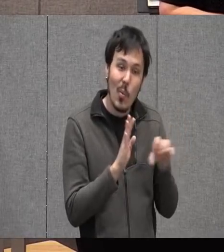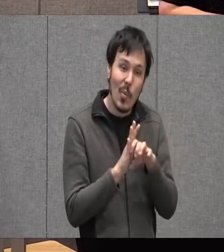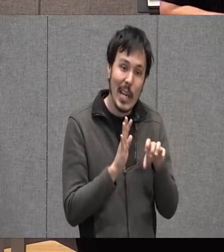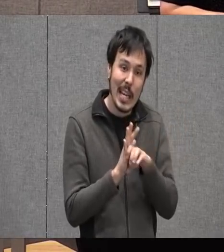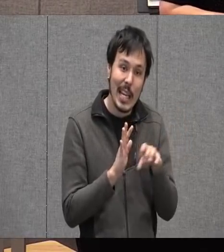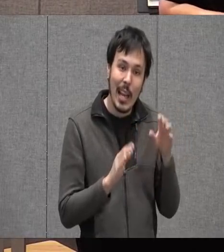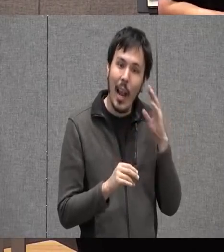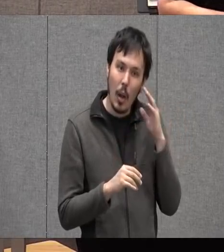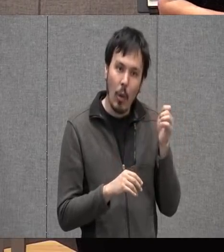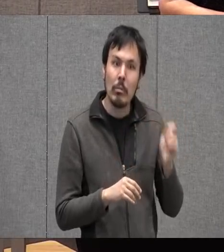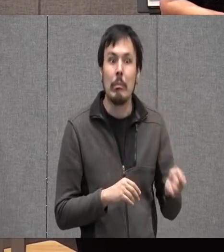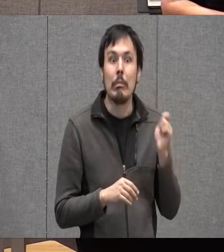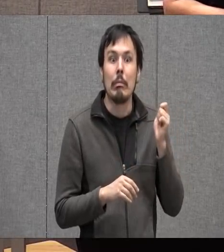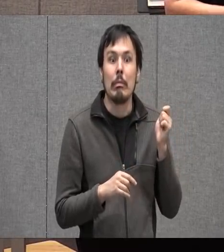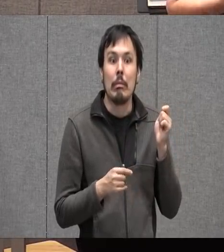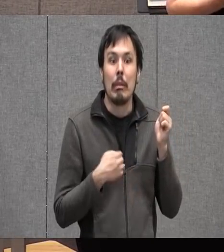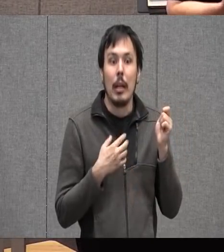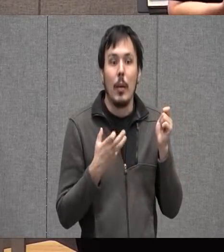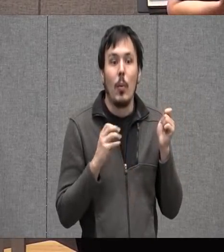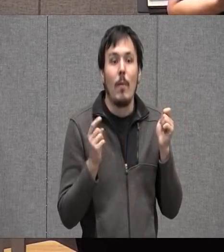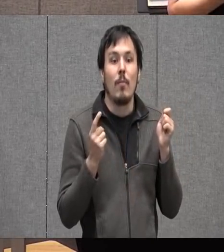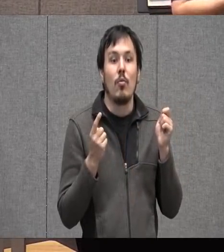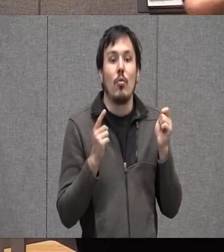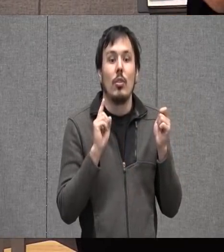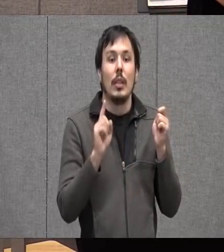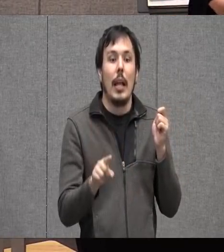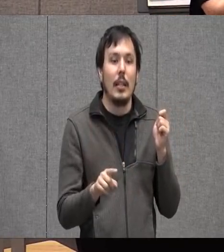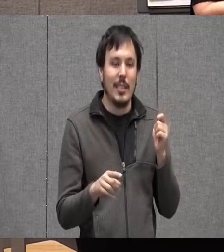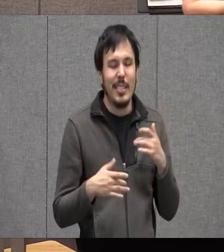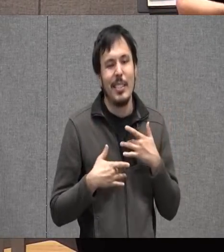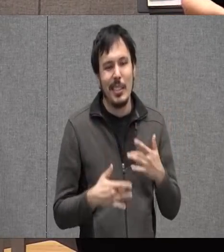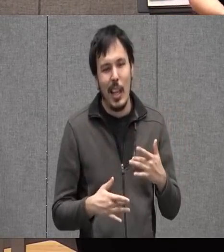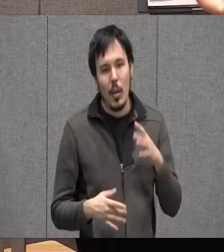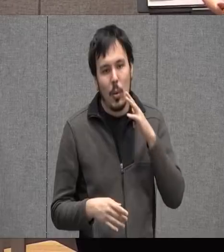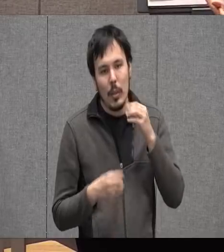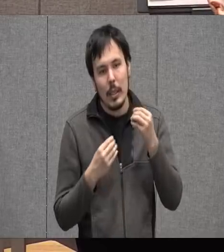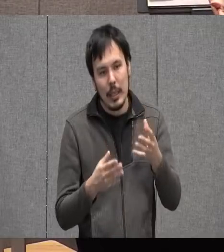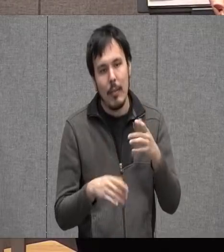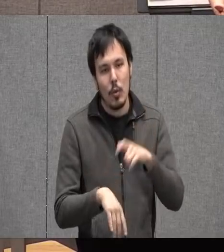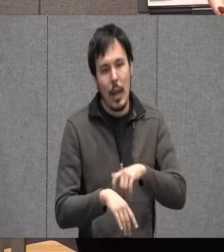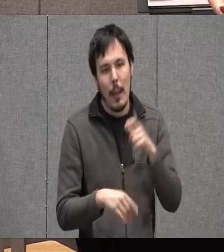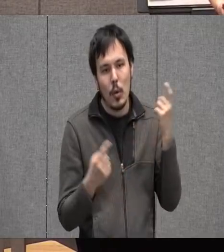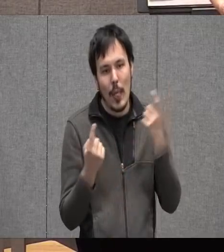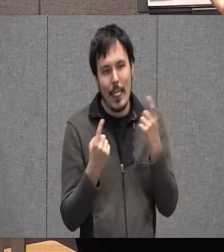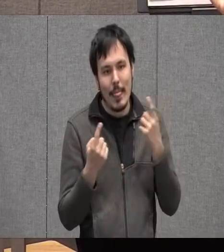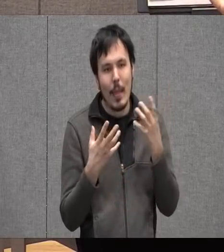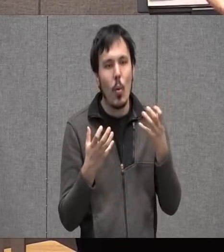and I want to try and answer it first. Typically we're going to give you some time to think, so we're going to make sure we model that as well.